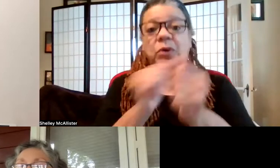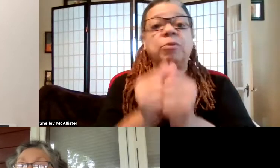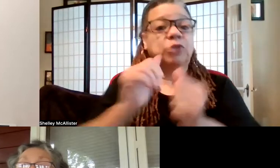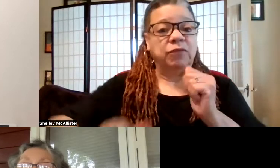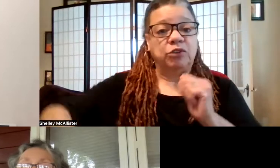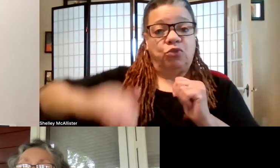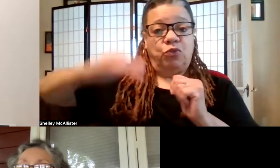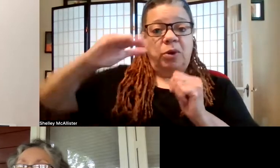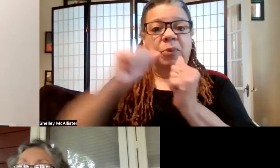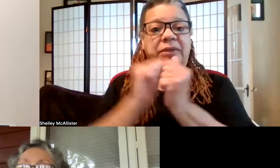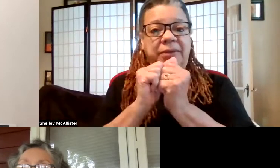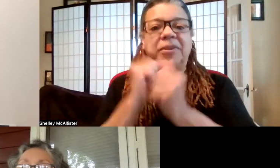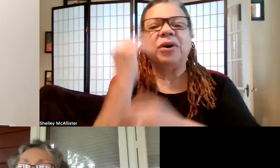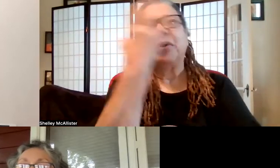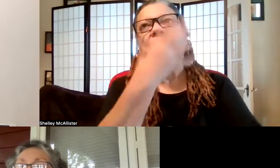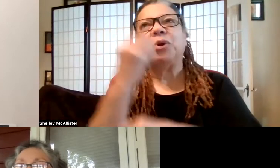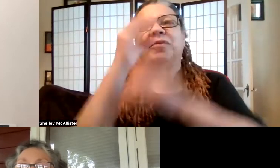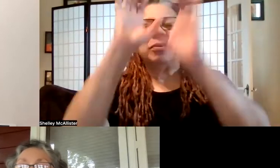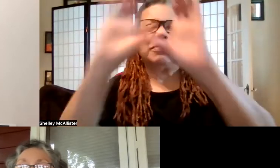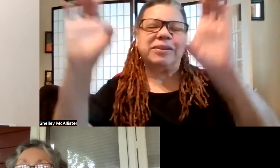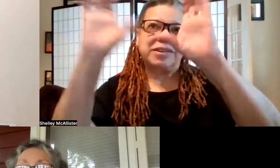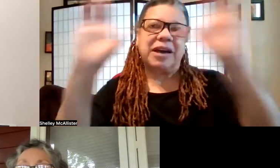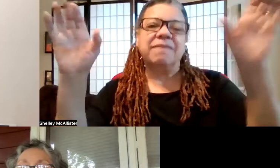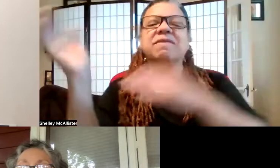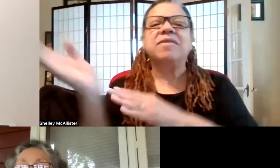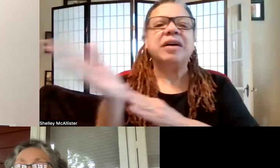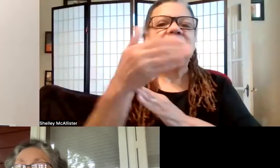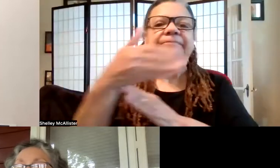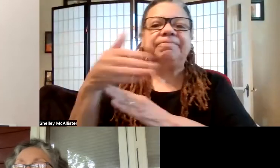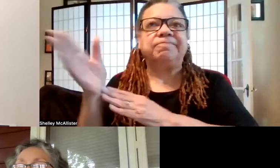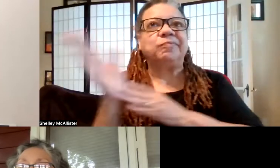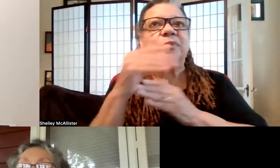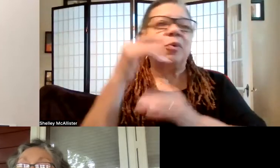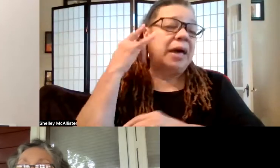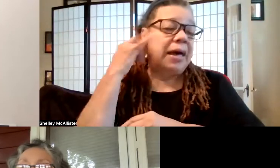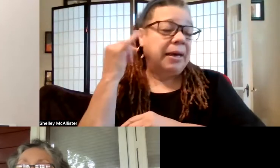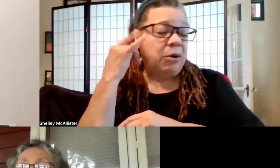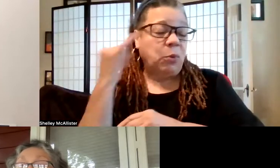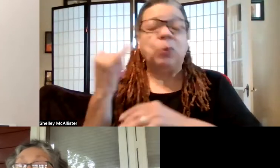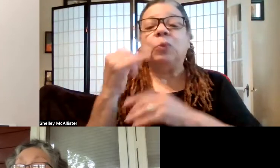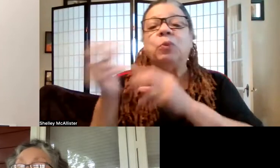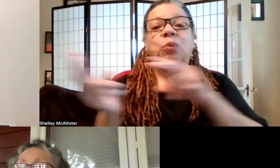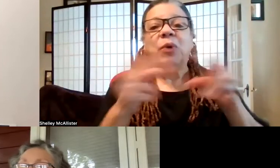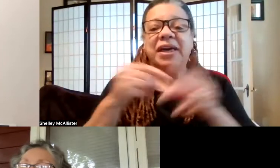"Oh beautiful, for spacious skies, for amber waves of grain! For purple mountain's majesties, above the fruited plain!"